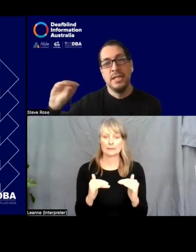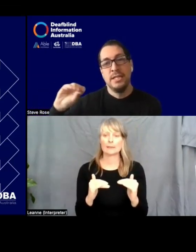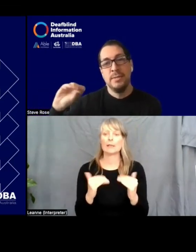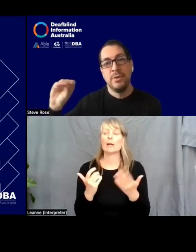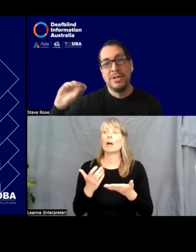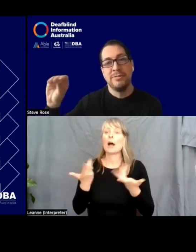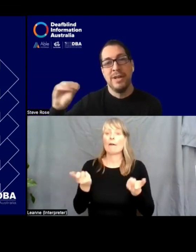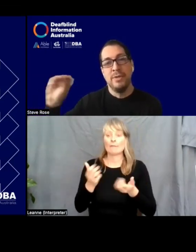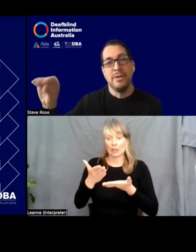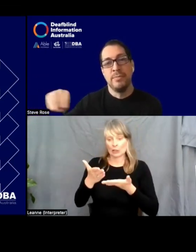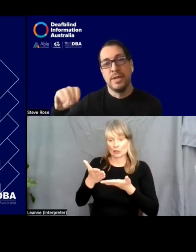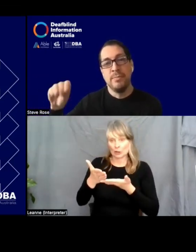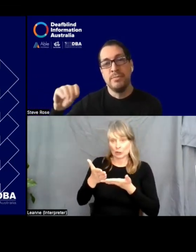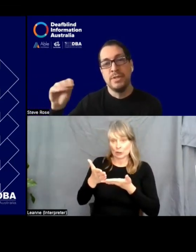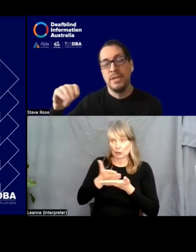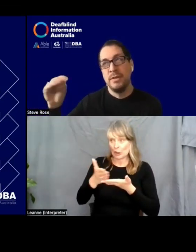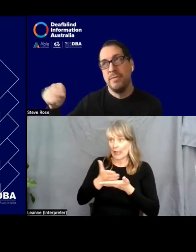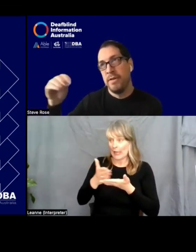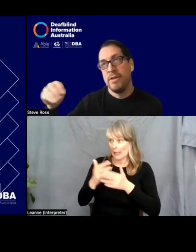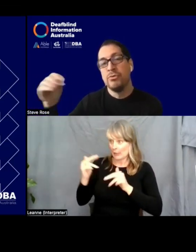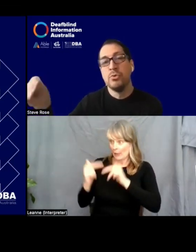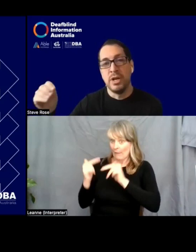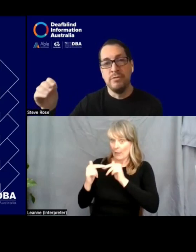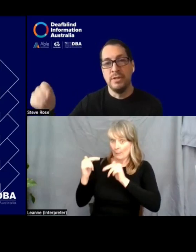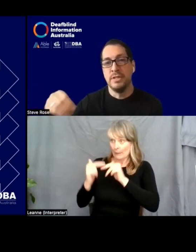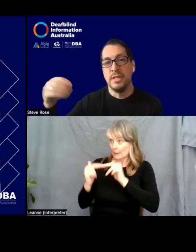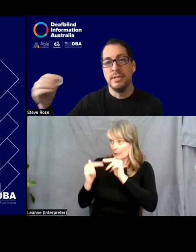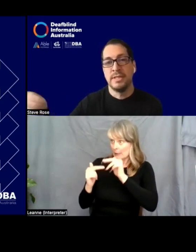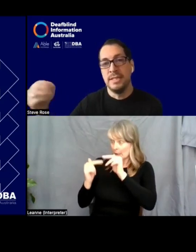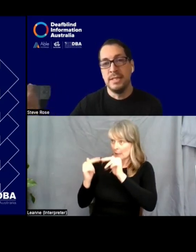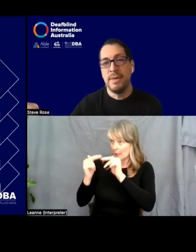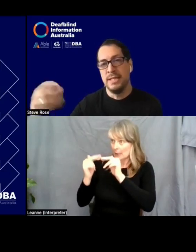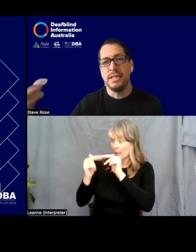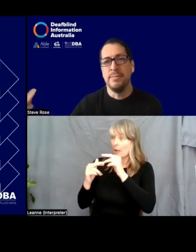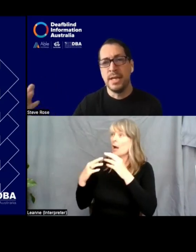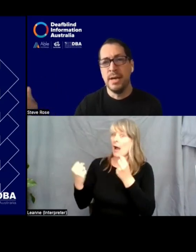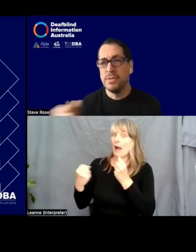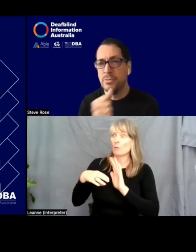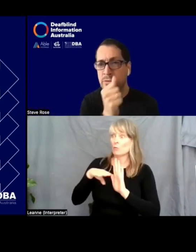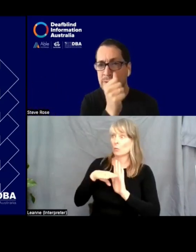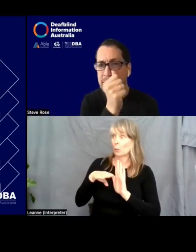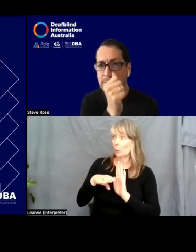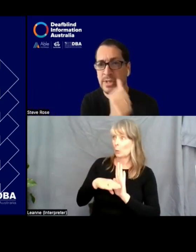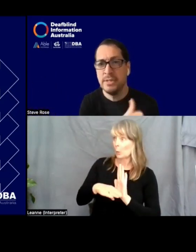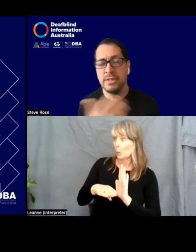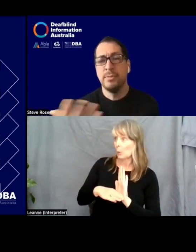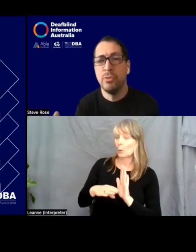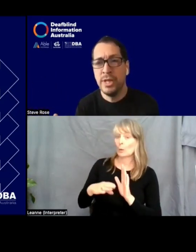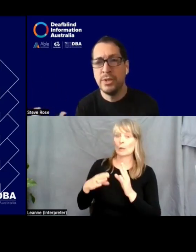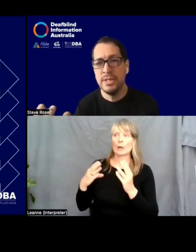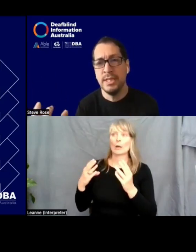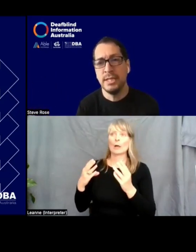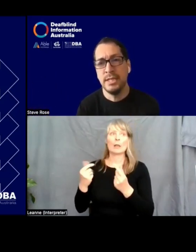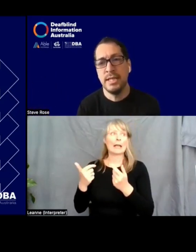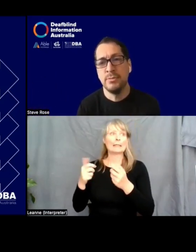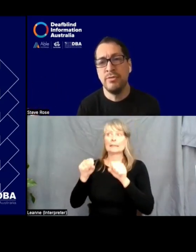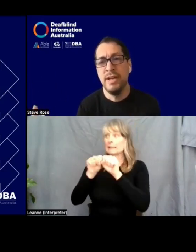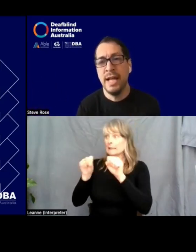becomes very rule-governed and systematic and becomes more linguistic; it has more of a